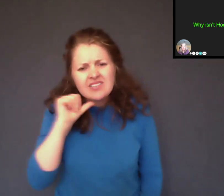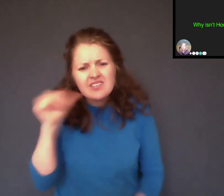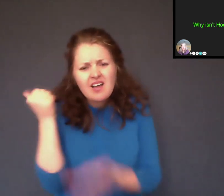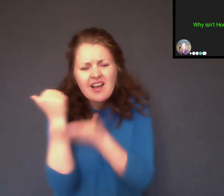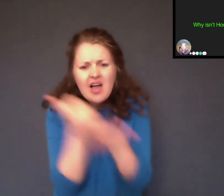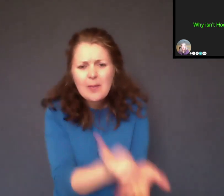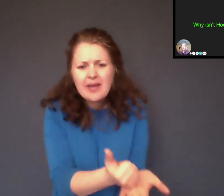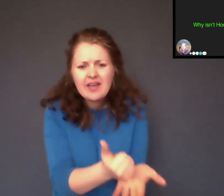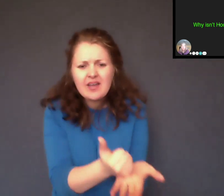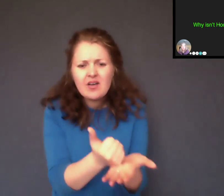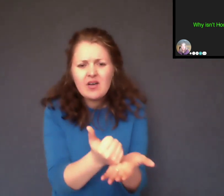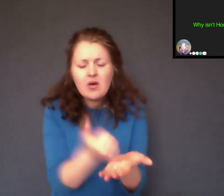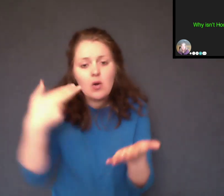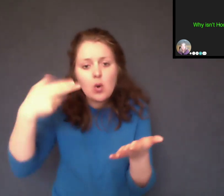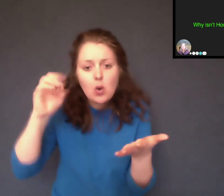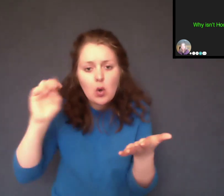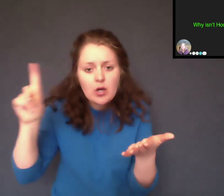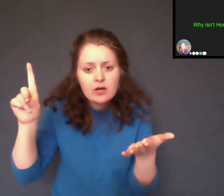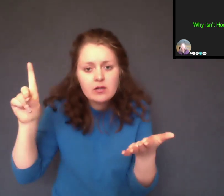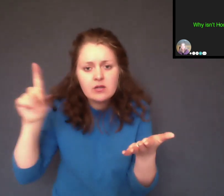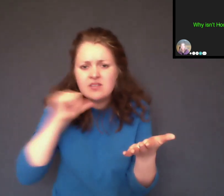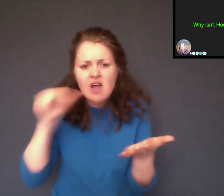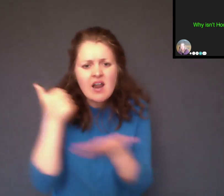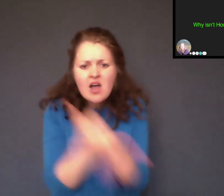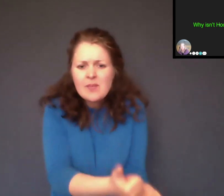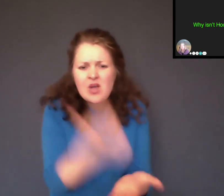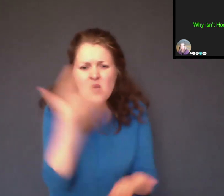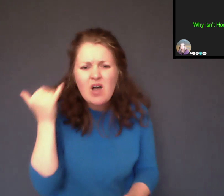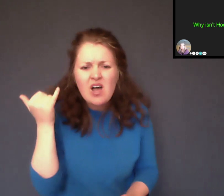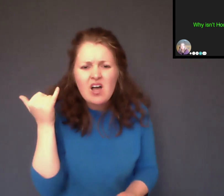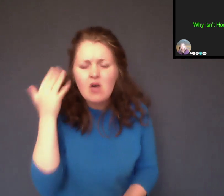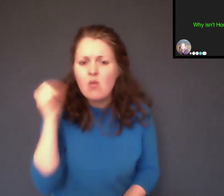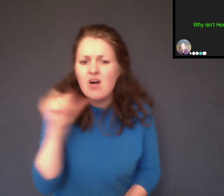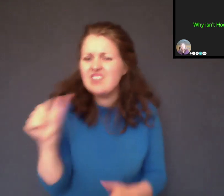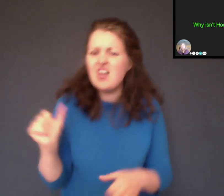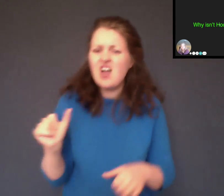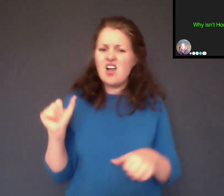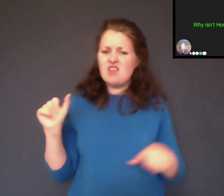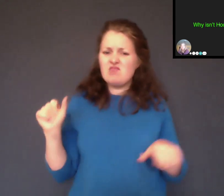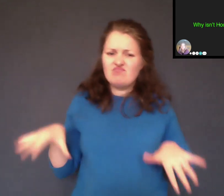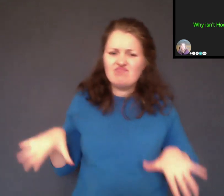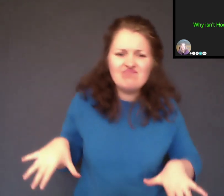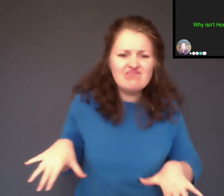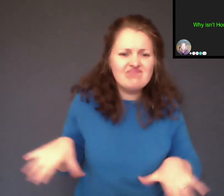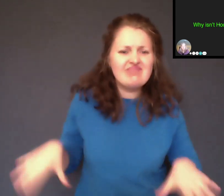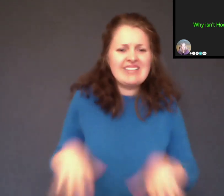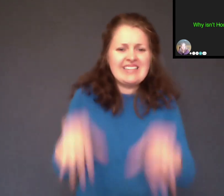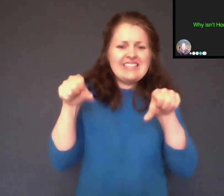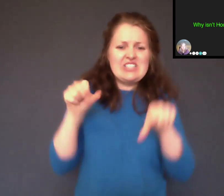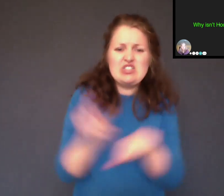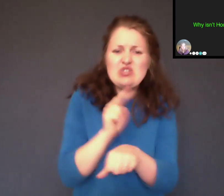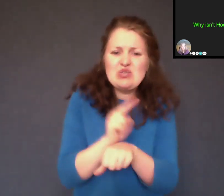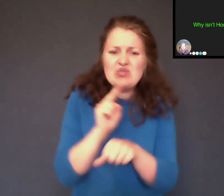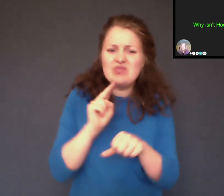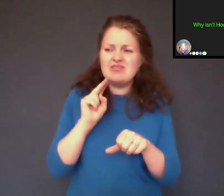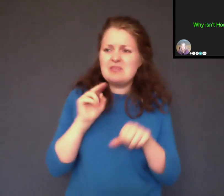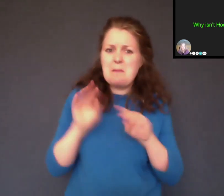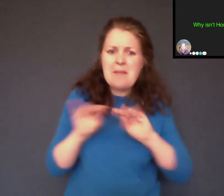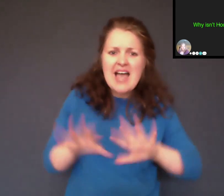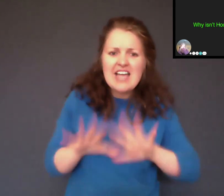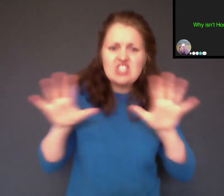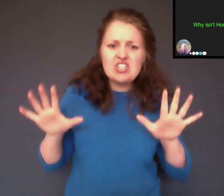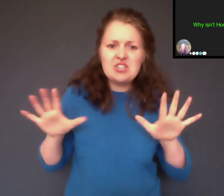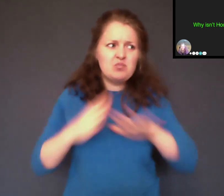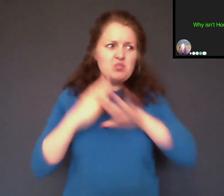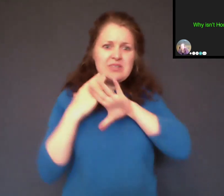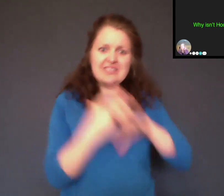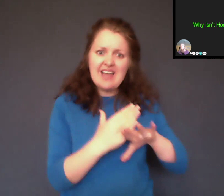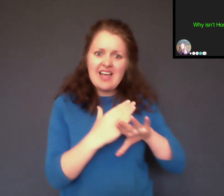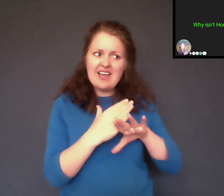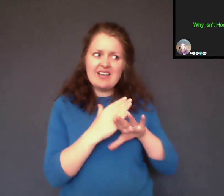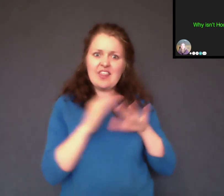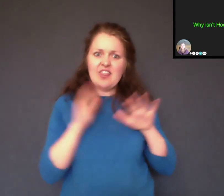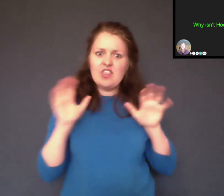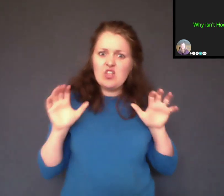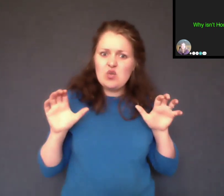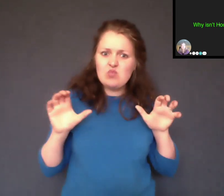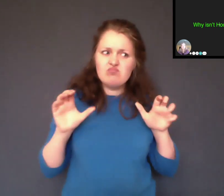i wonder why he's not using his magic to protect these creatures of his i wonder if it's because